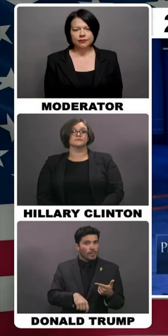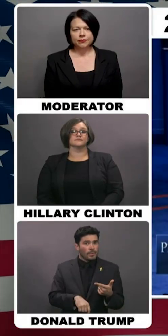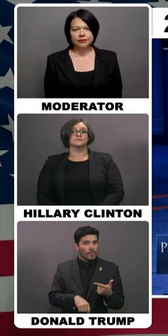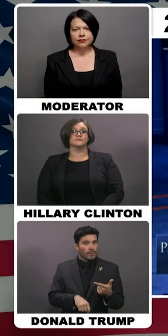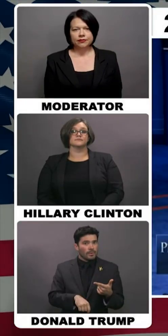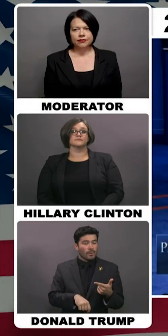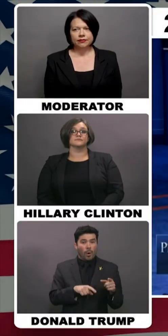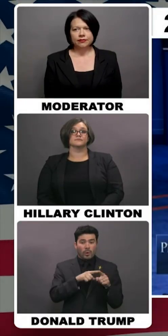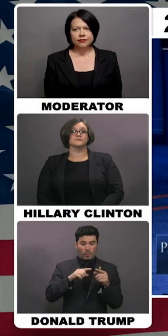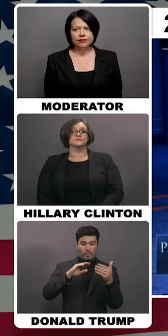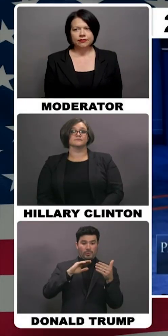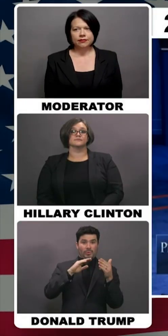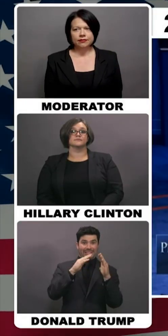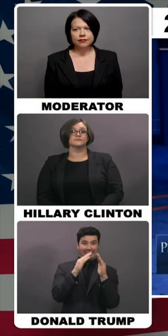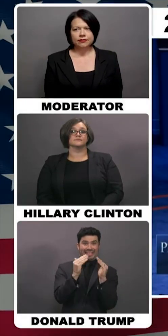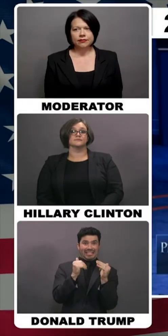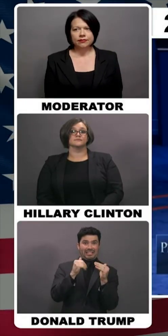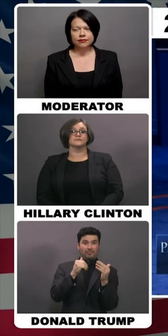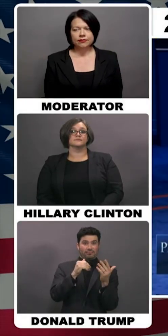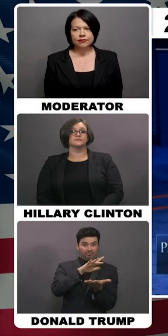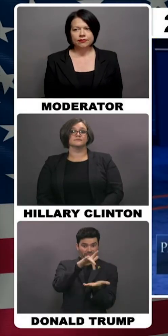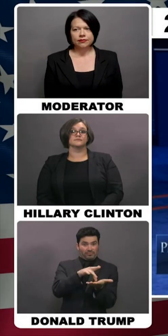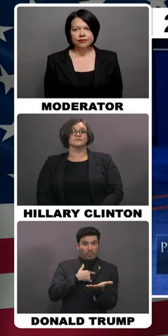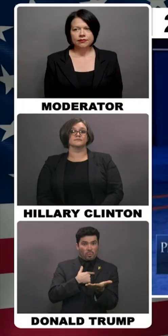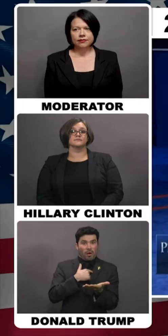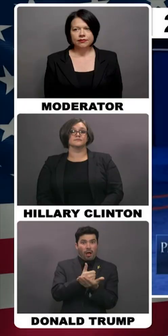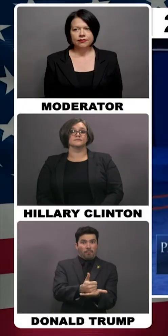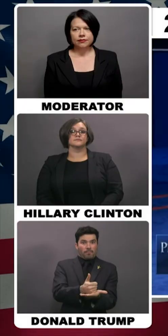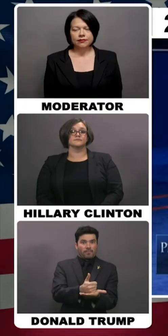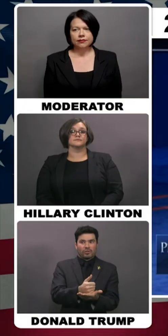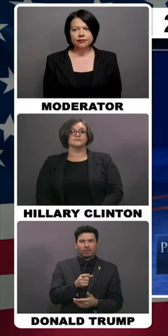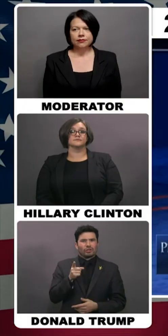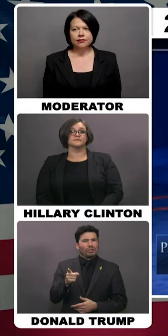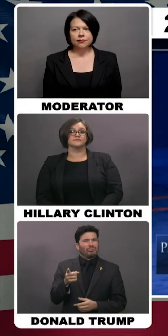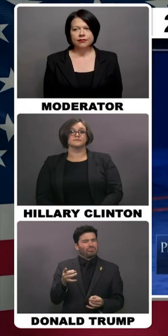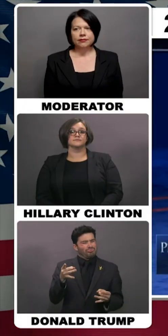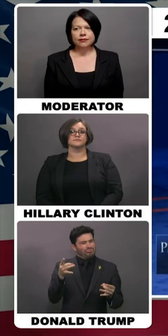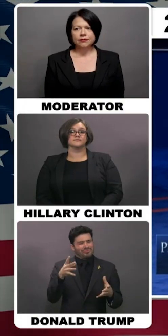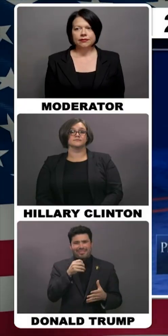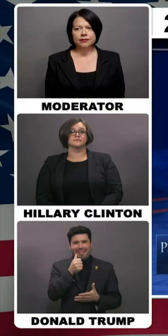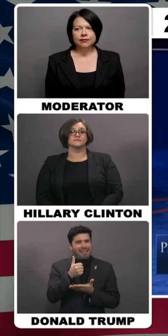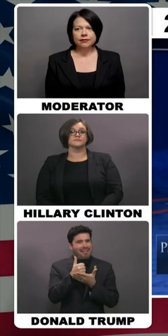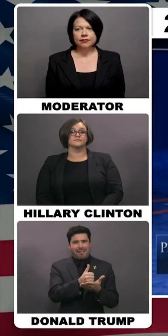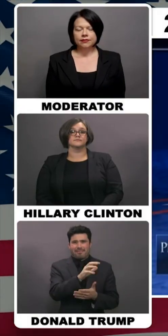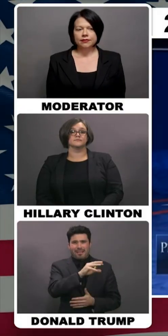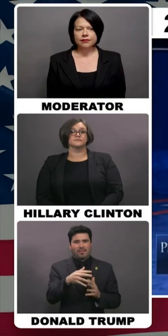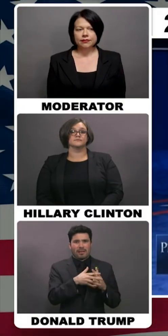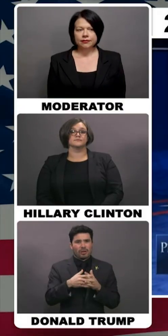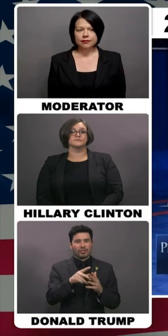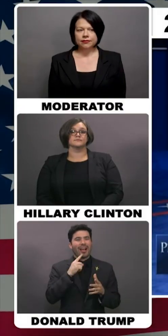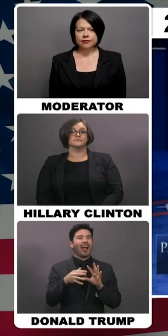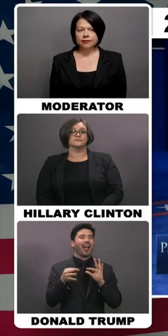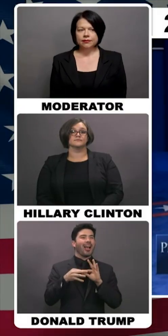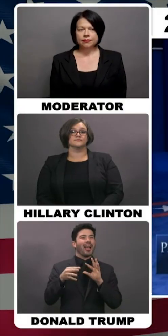She's done a terrible job for the African Americans. She wants their vote and she does nothing. And then she comes back four years later.